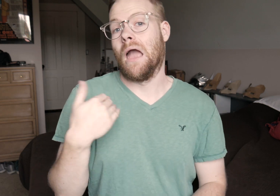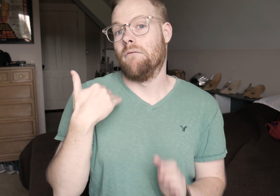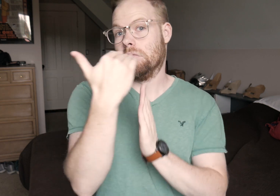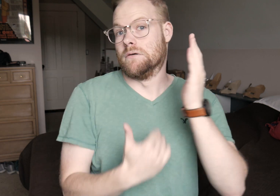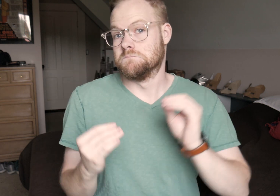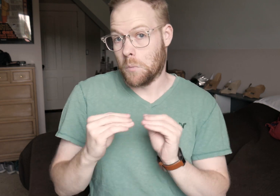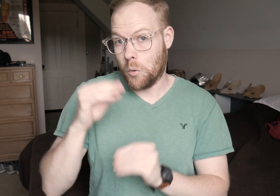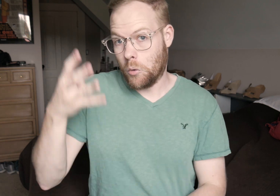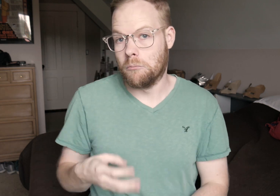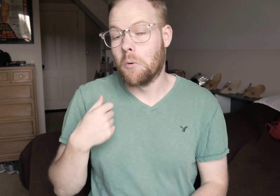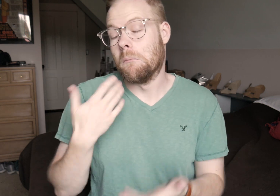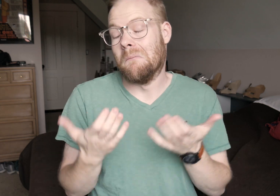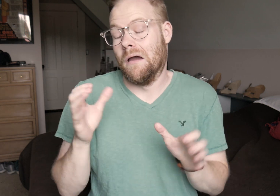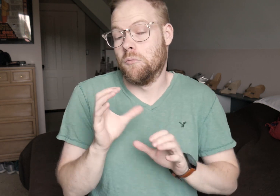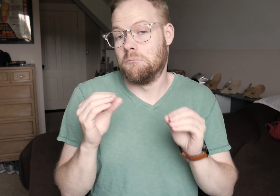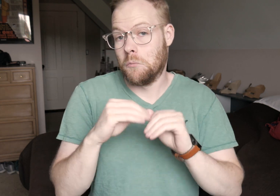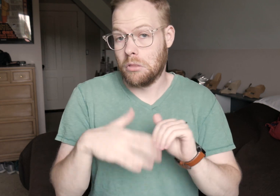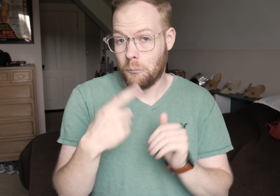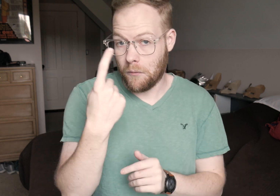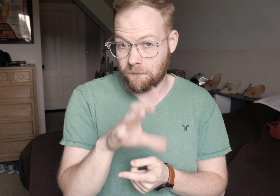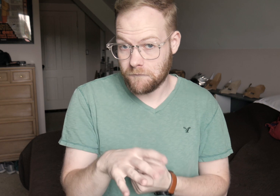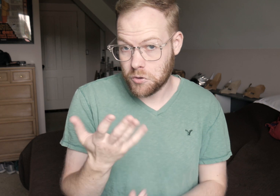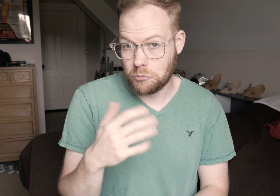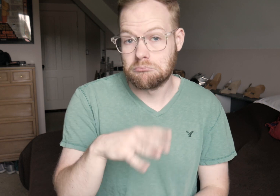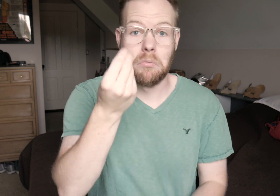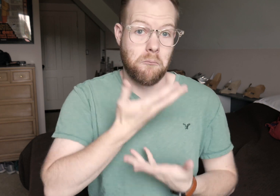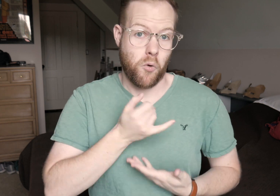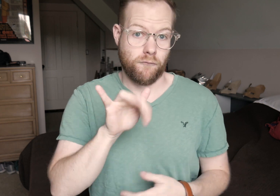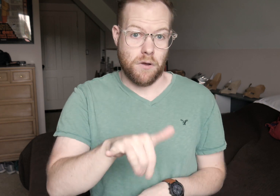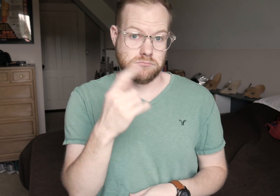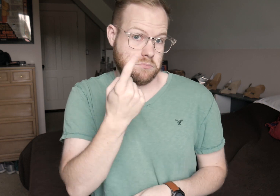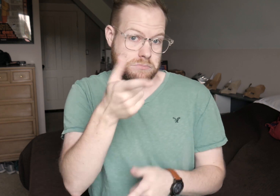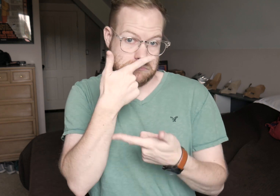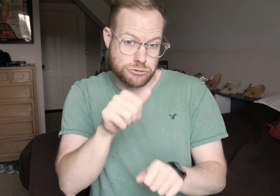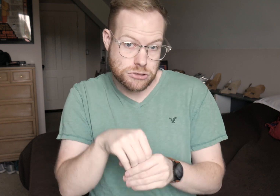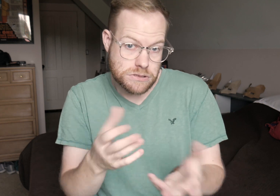I have a list of more, so I might do more than one video, let me know if that’s something you’re interested in!